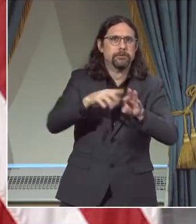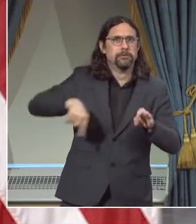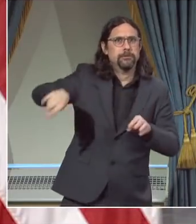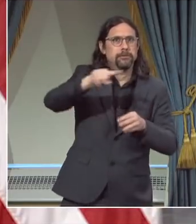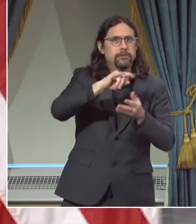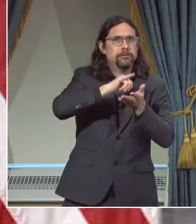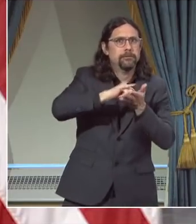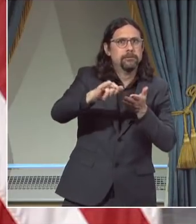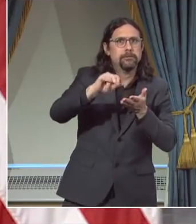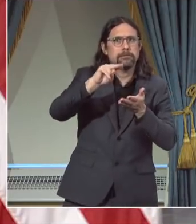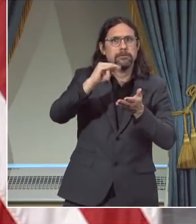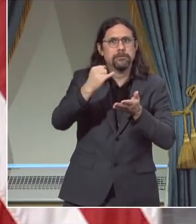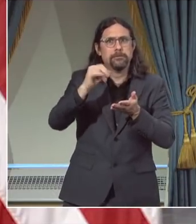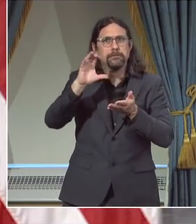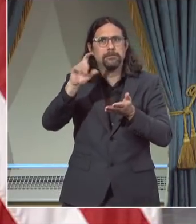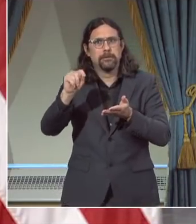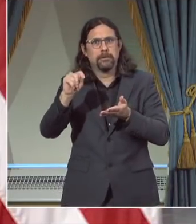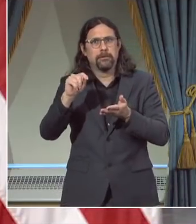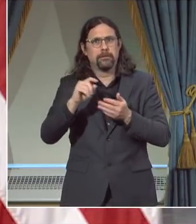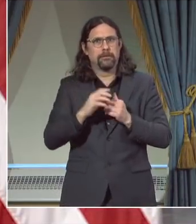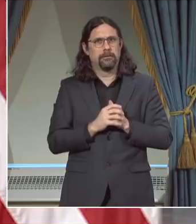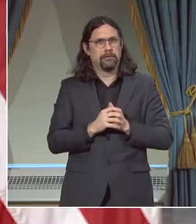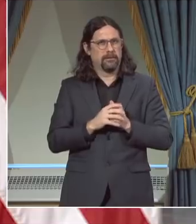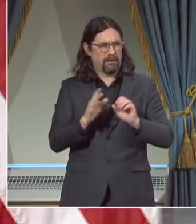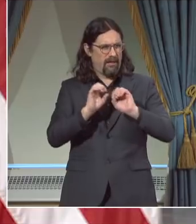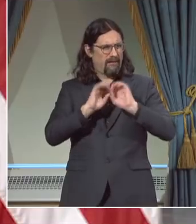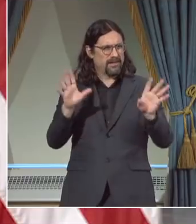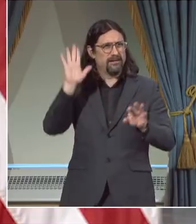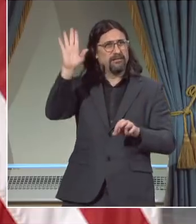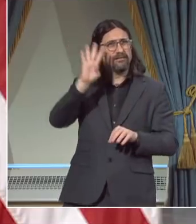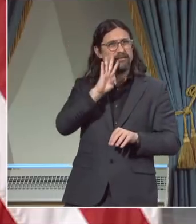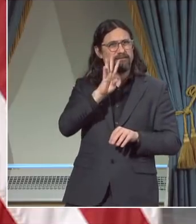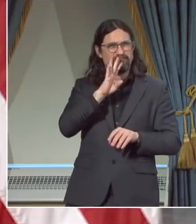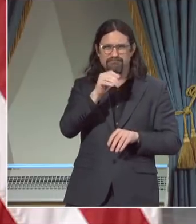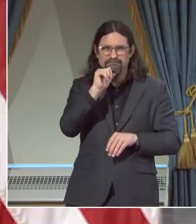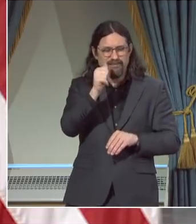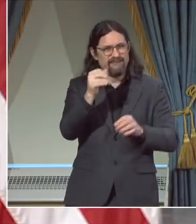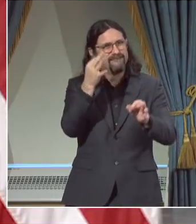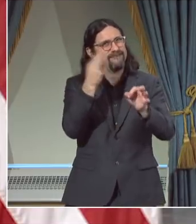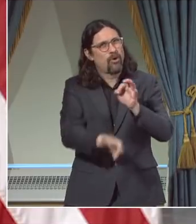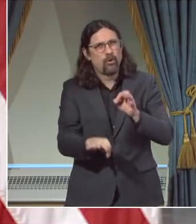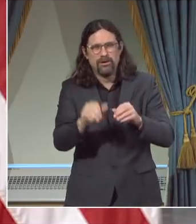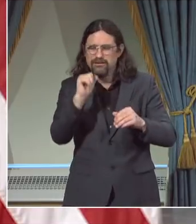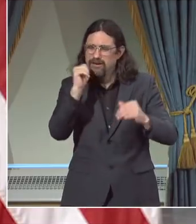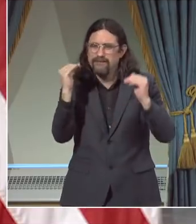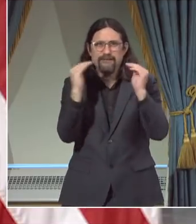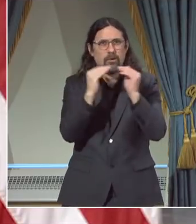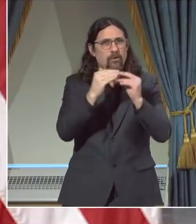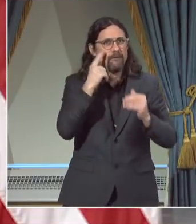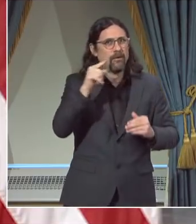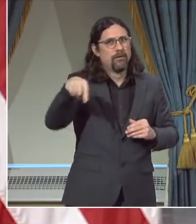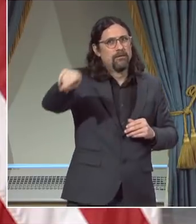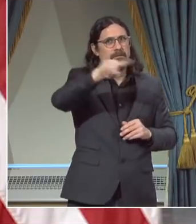AND OBVIOUSLY UNFAIR TO SO MYAN PEOPLE. WHAT ENDED UP